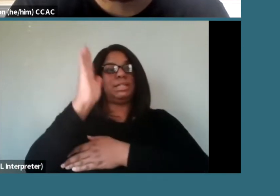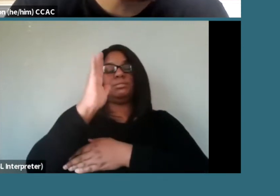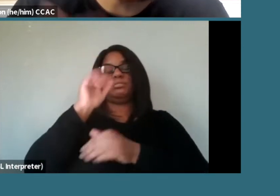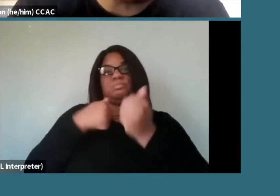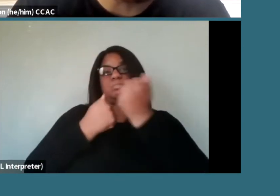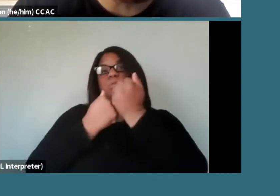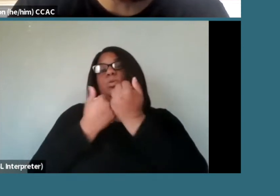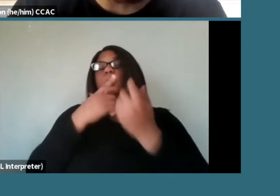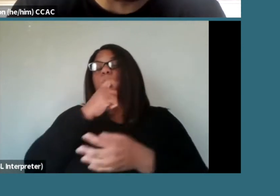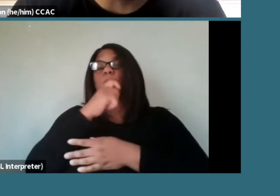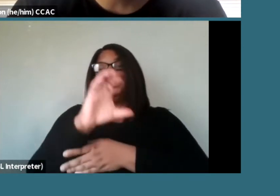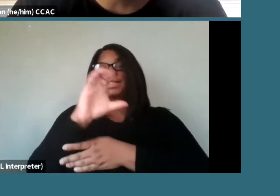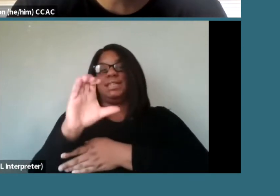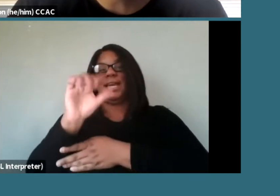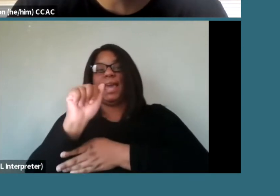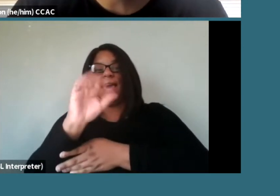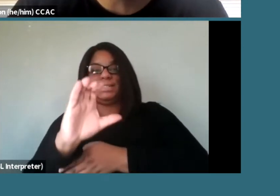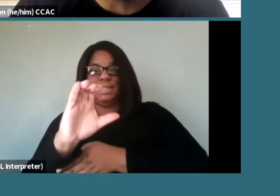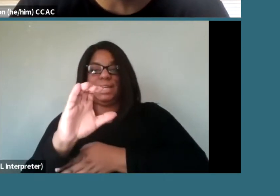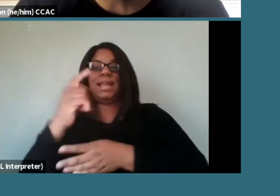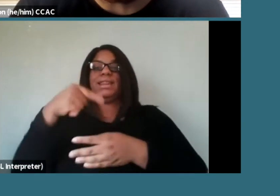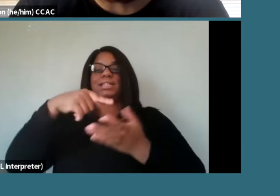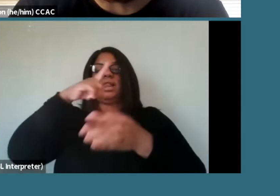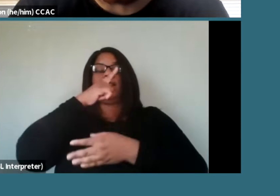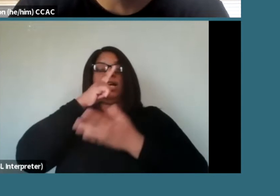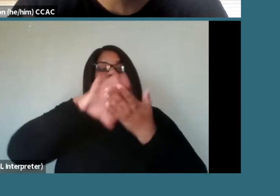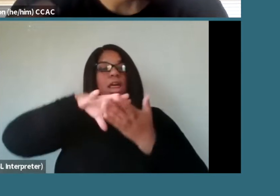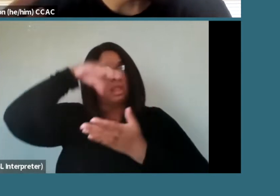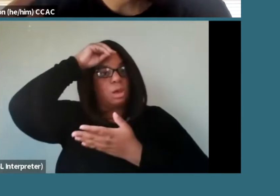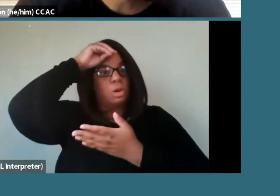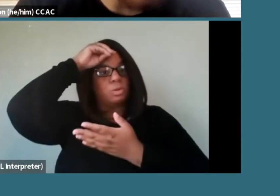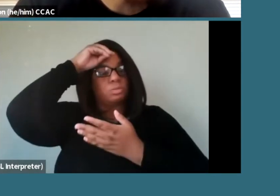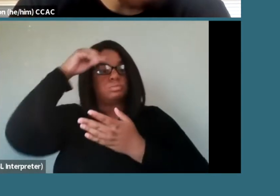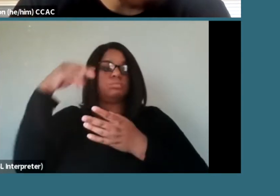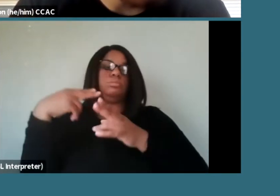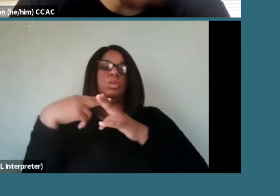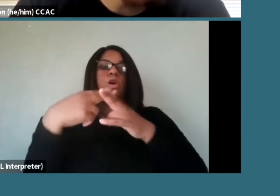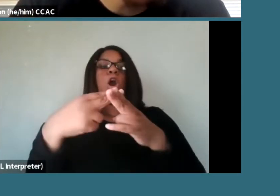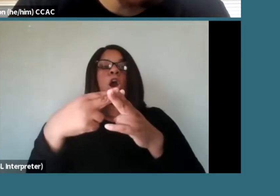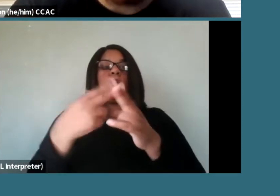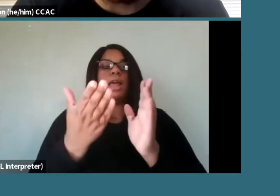This is our Lunch and Learn series called Ask About Alt Text,